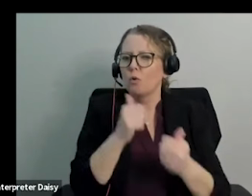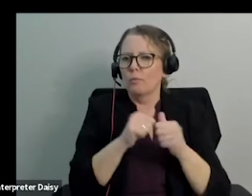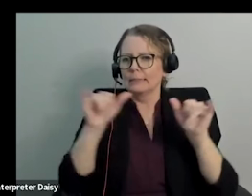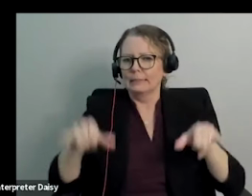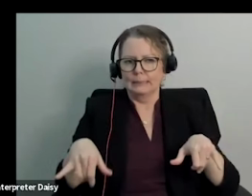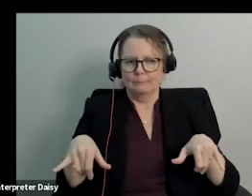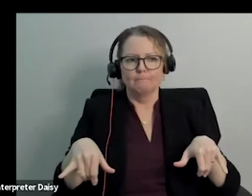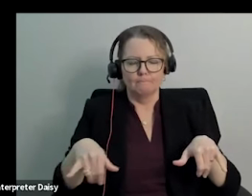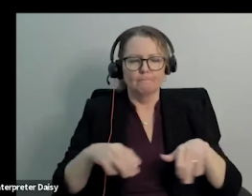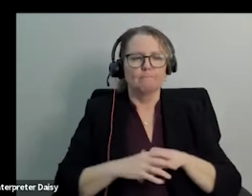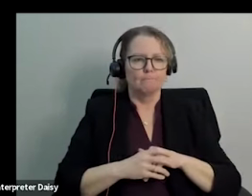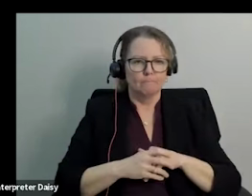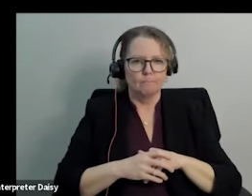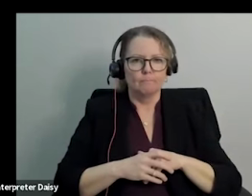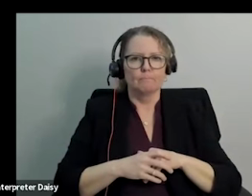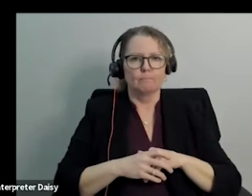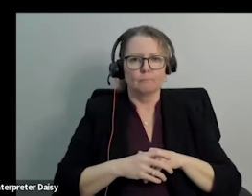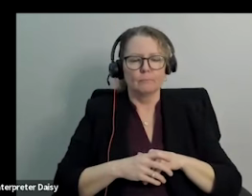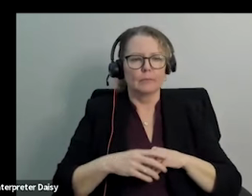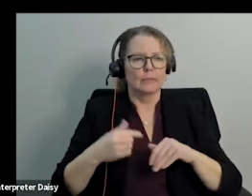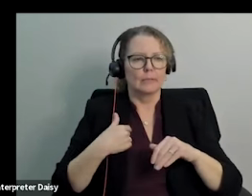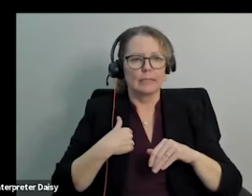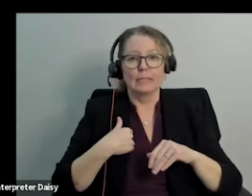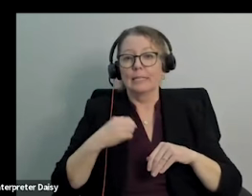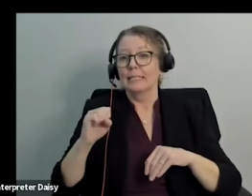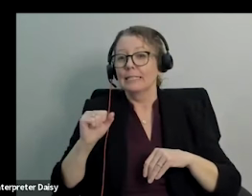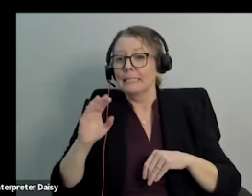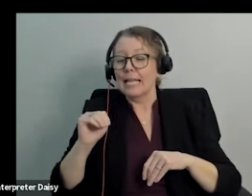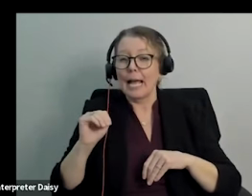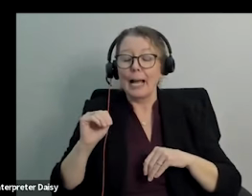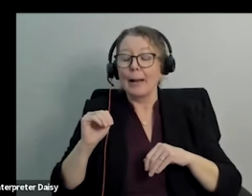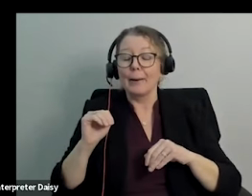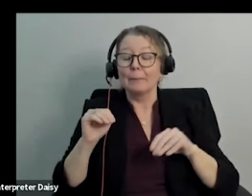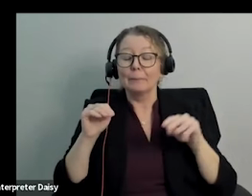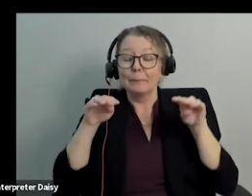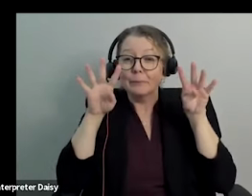So there was me, Sam, a bright-eyed, hopeful K through 12 special educator,